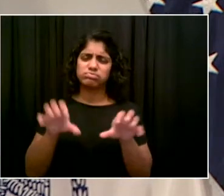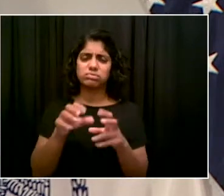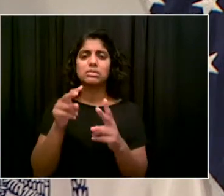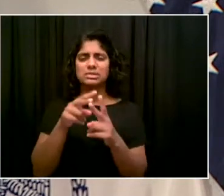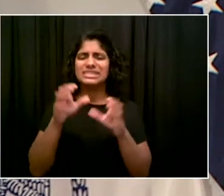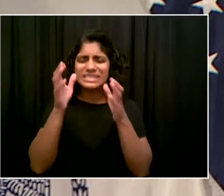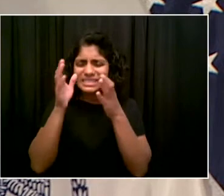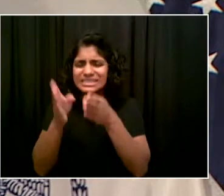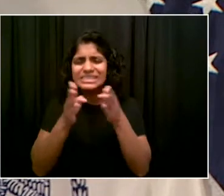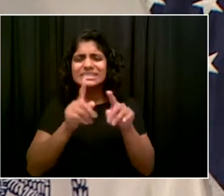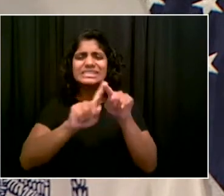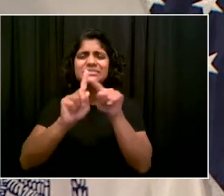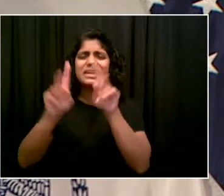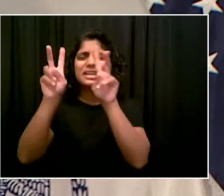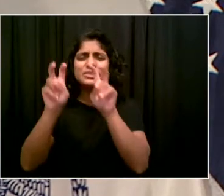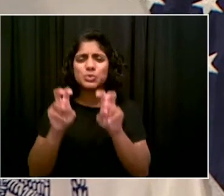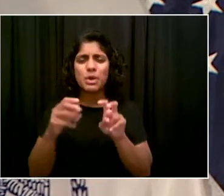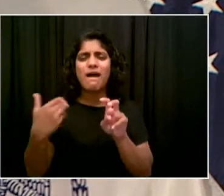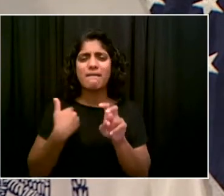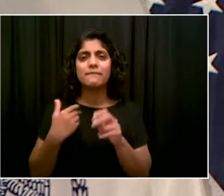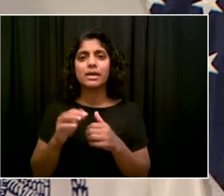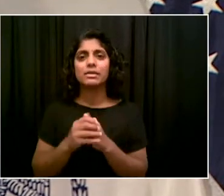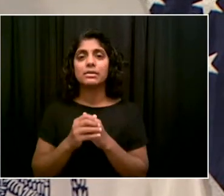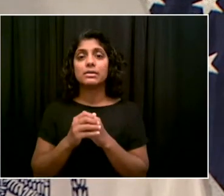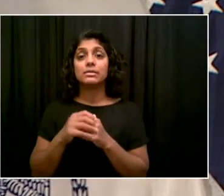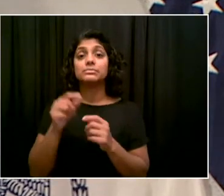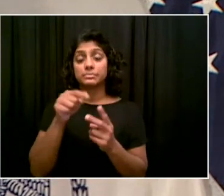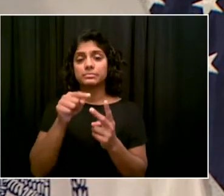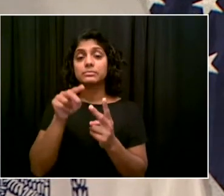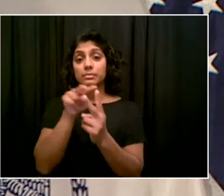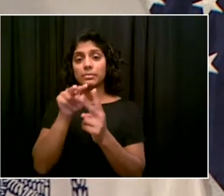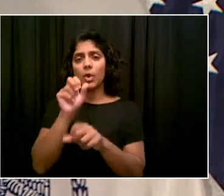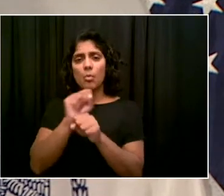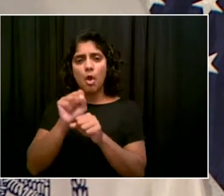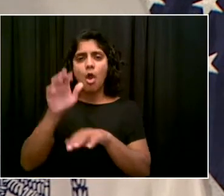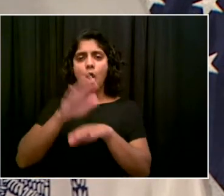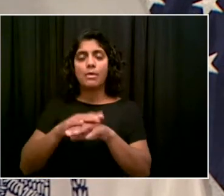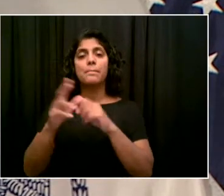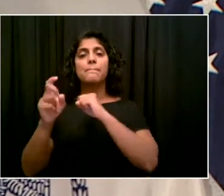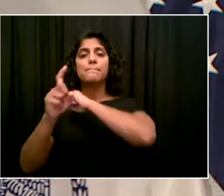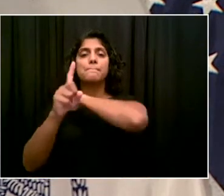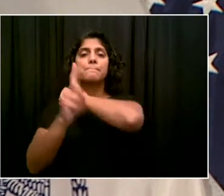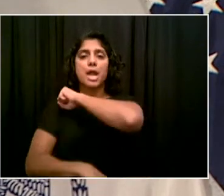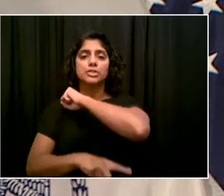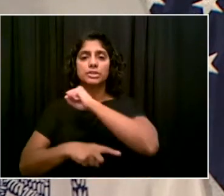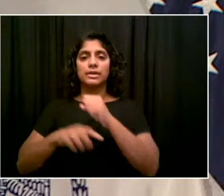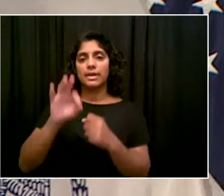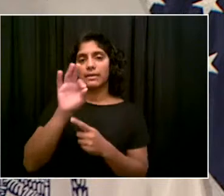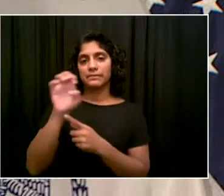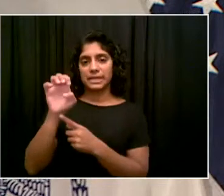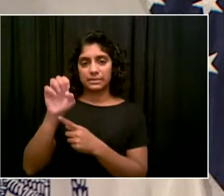A TREMNEDOUS SENSE OF STATUS ACTION A FEW YEAGARS O WHEN EVERYONE AGREED ON CONGESTION PRICING AND THEY ARE FEELING REAL